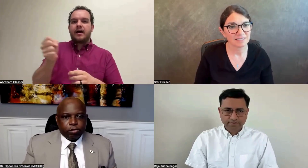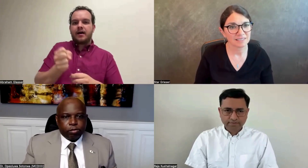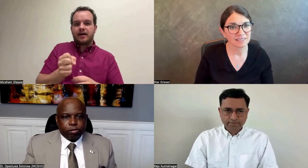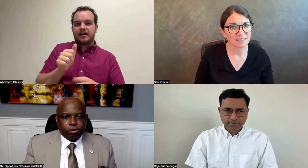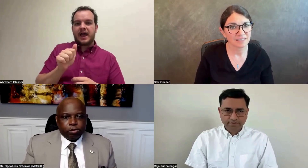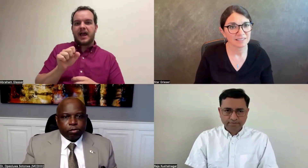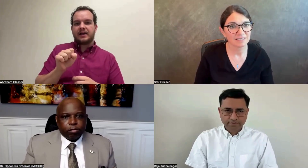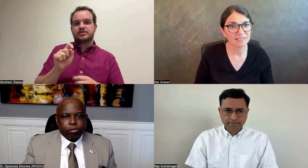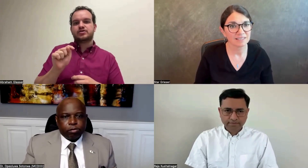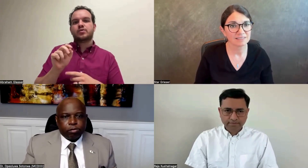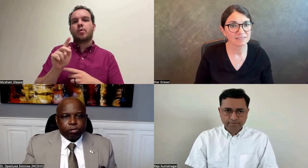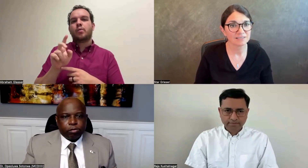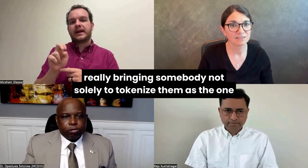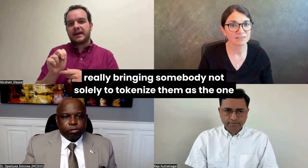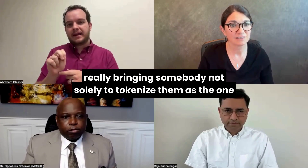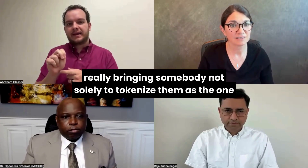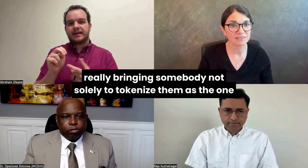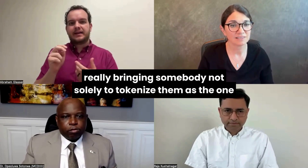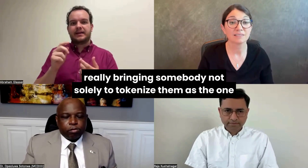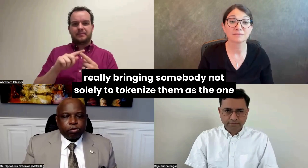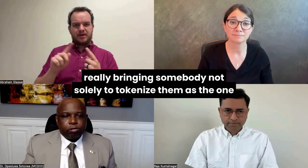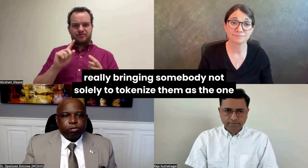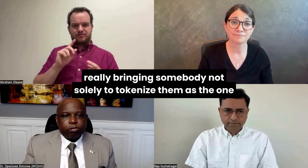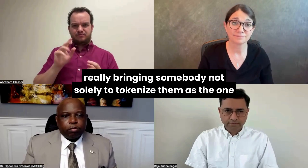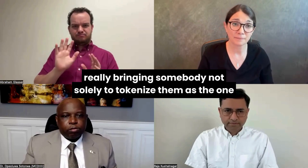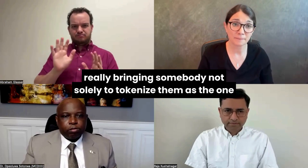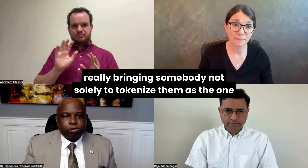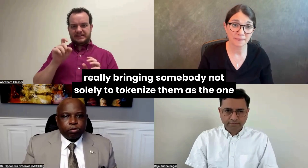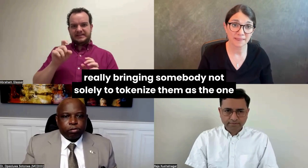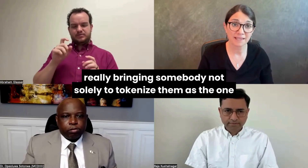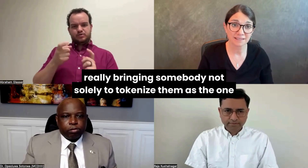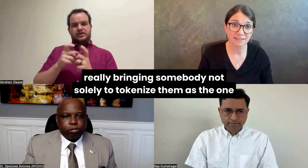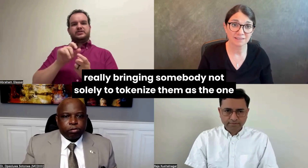really bringing somebody not solely to tokenize them as the one